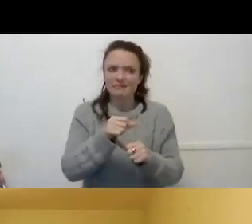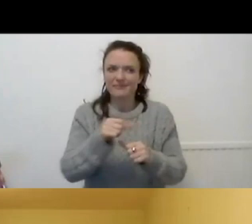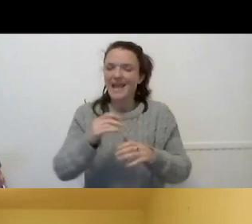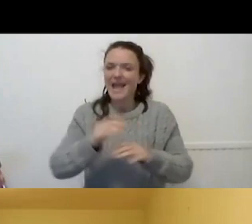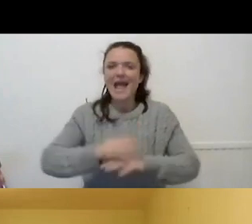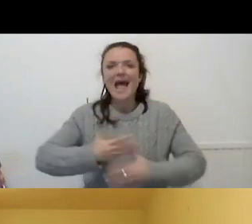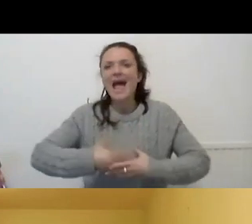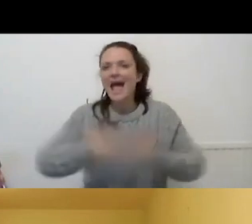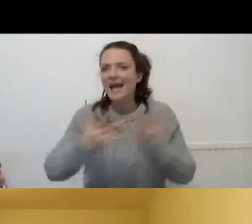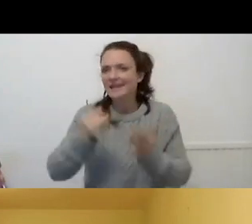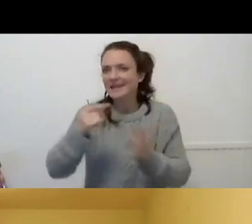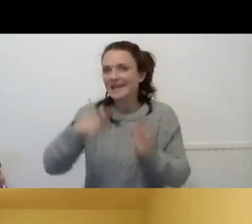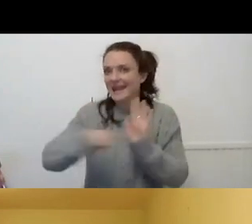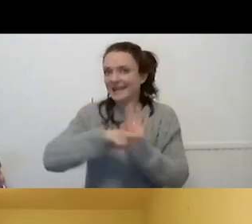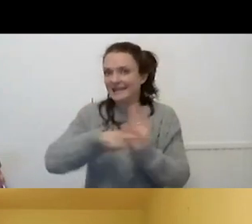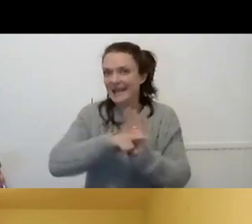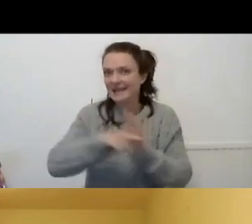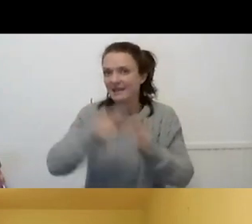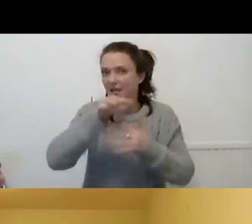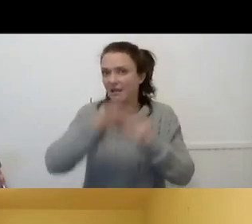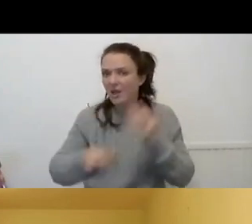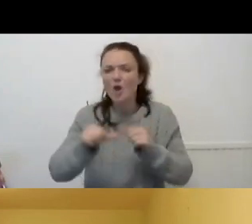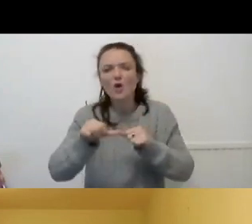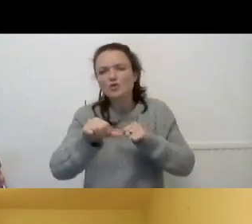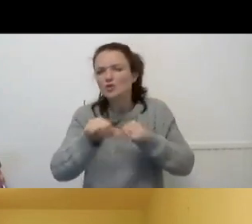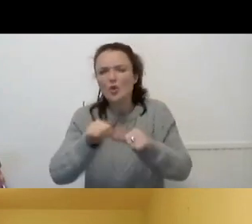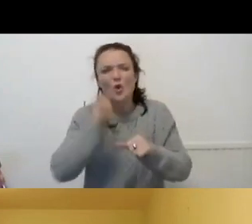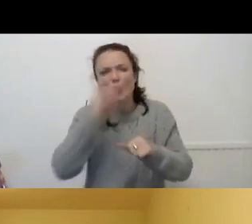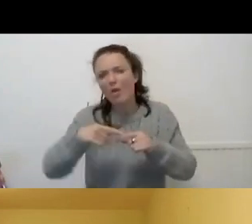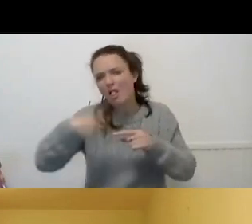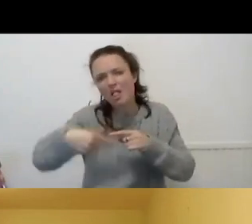can be found on the government websites, it just tells you the kind of things that you can expect.